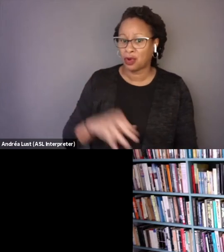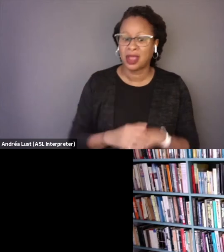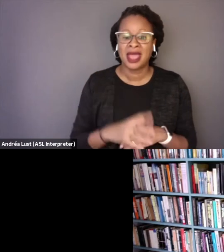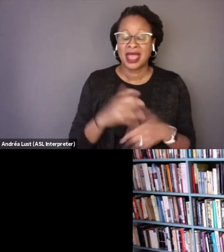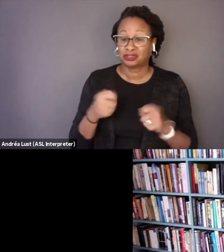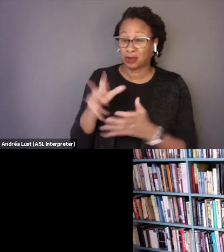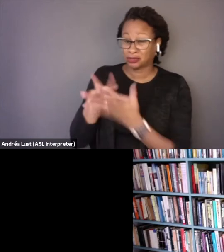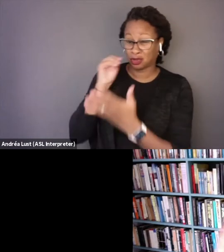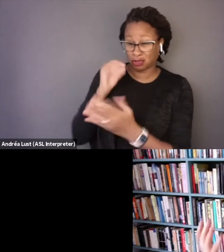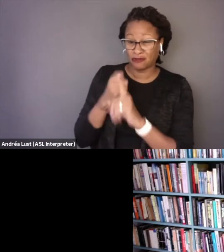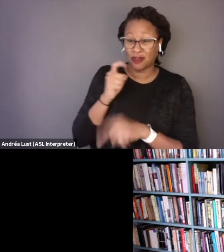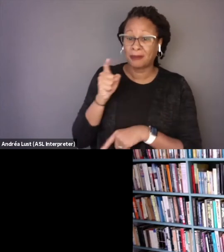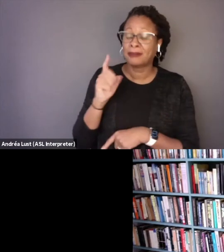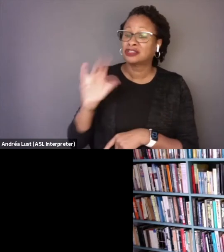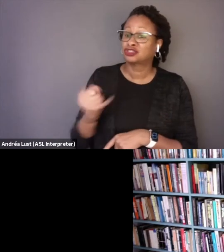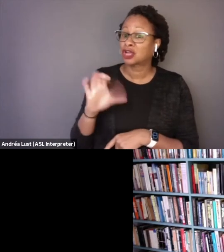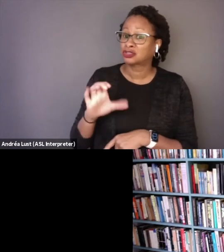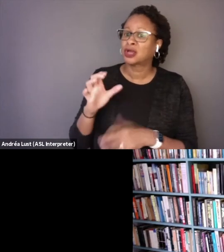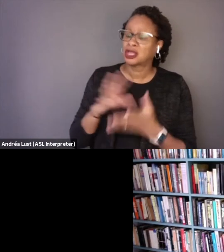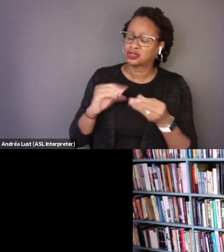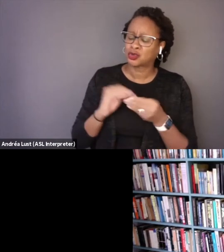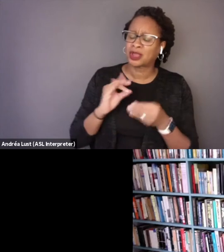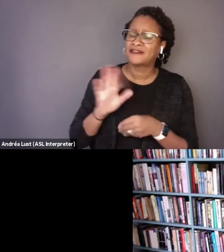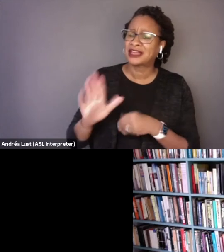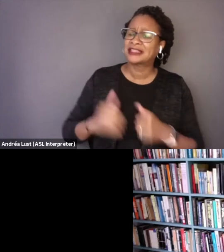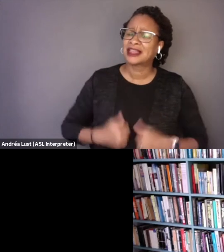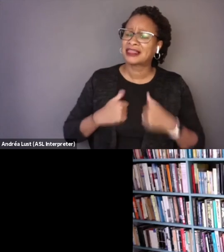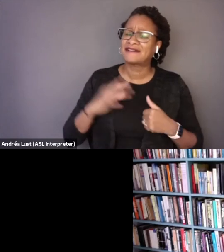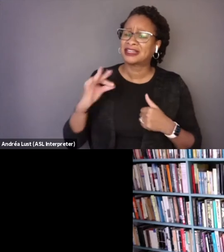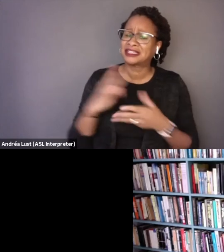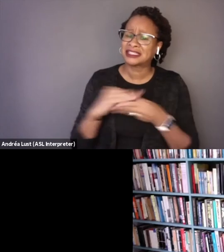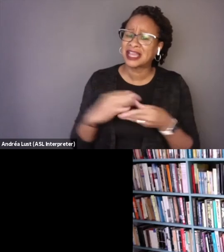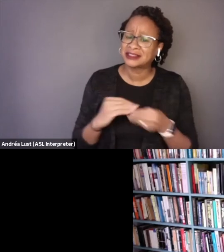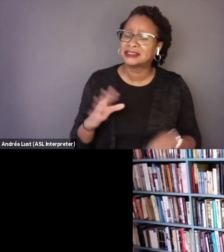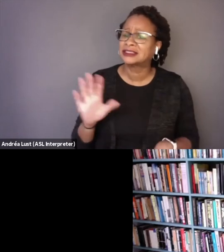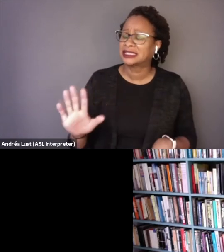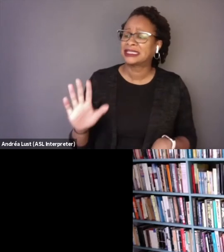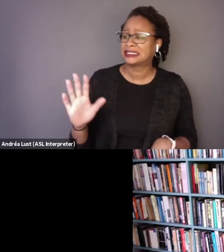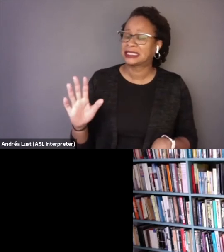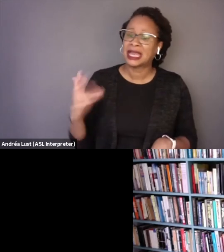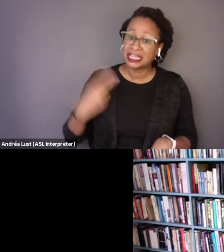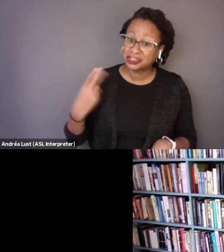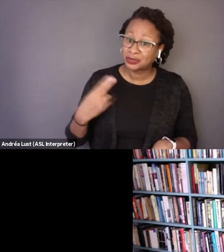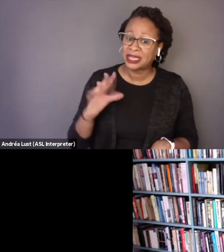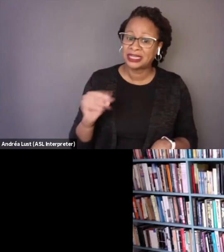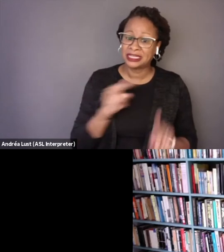what was the story of his own life and his legacy in his view. Of course, you need to augment that with other voices,